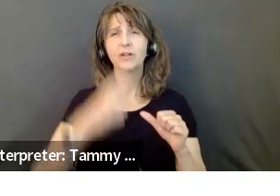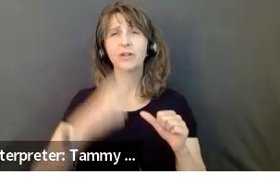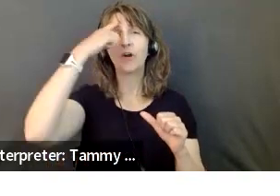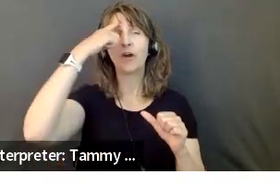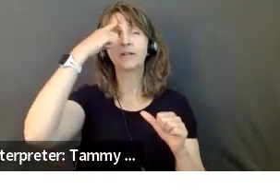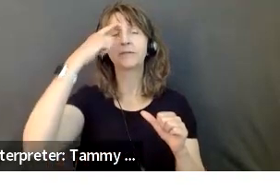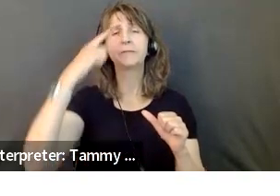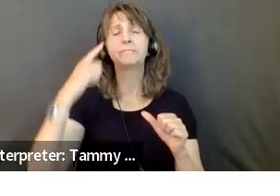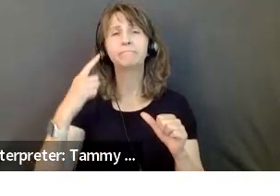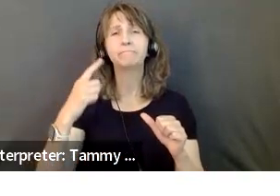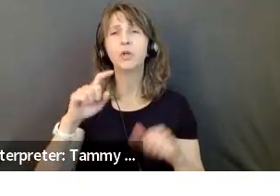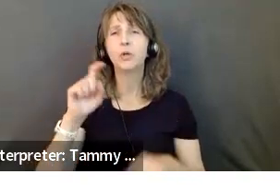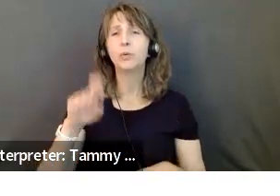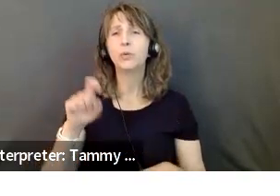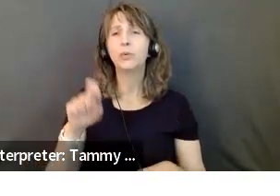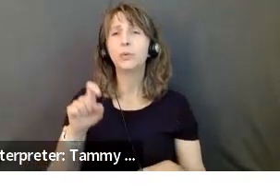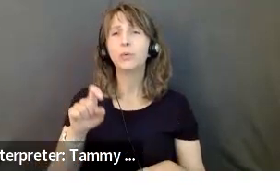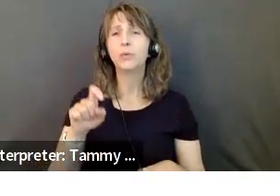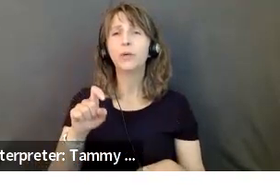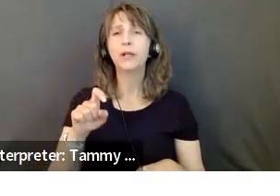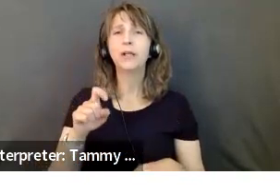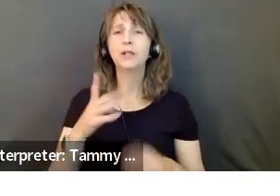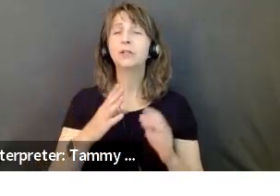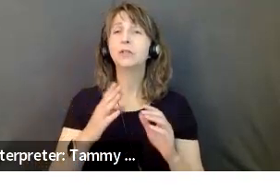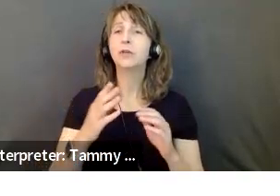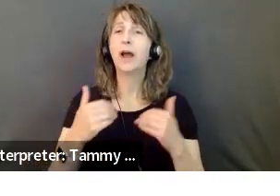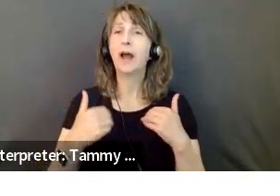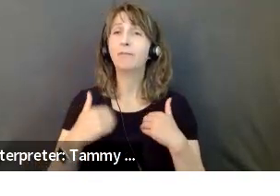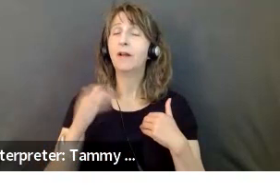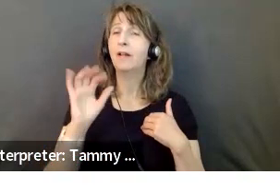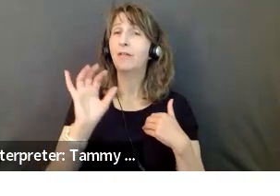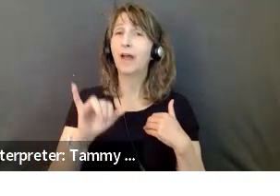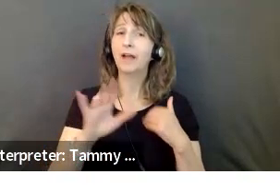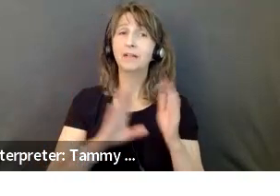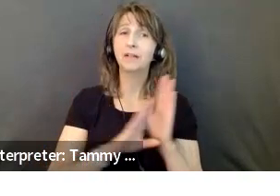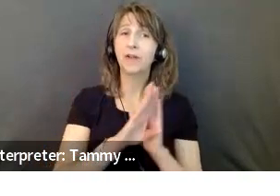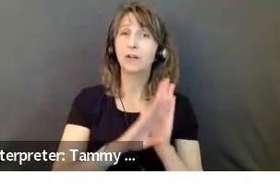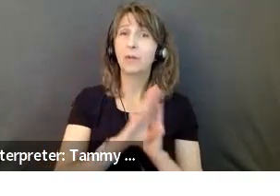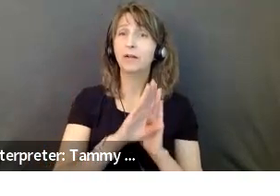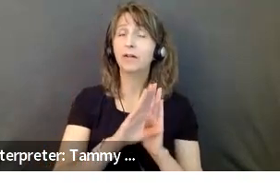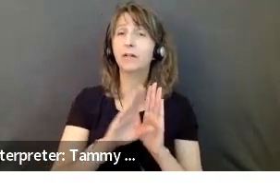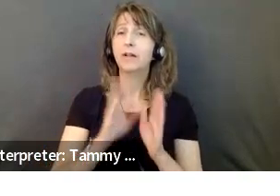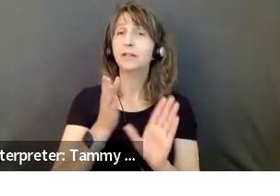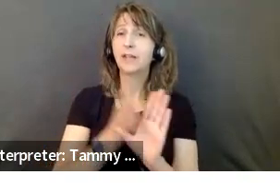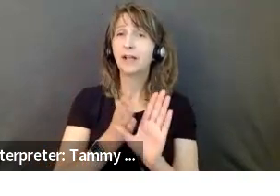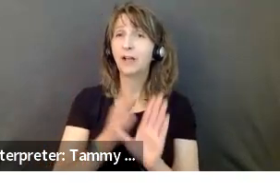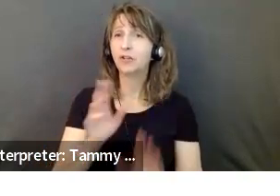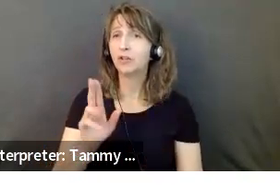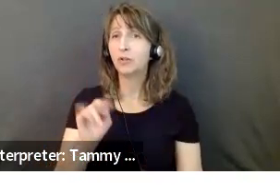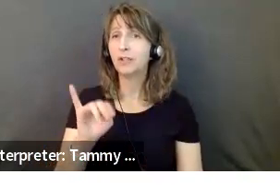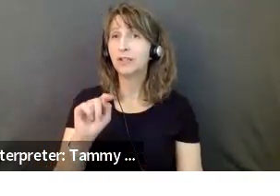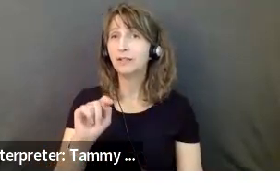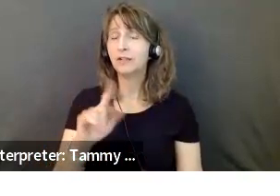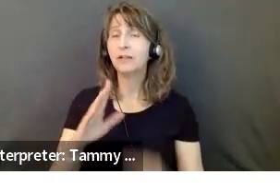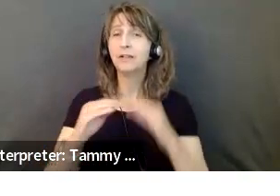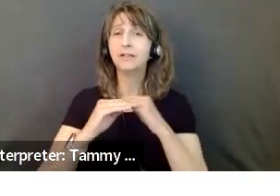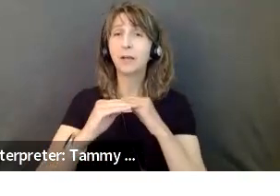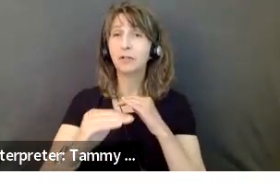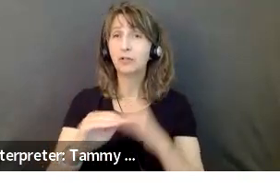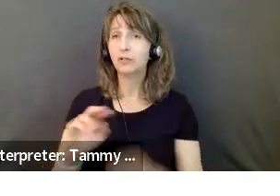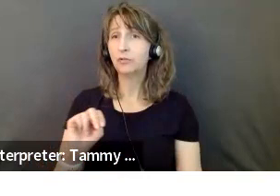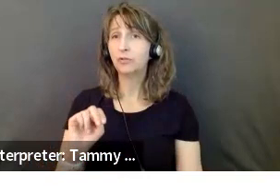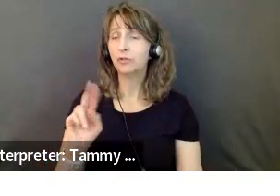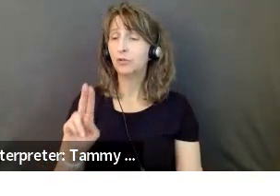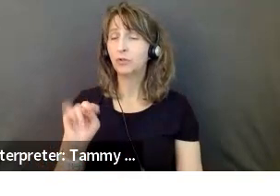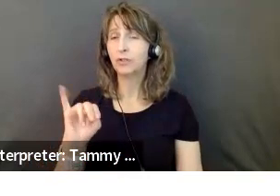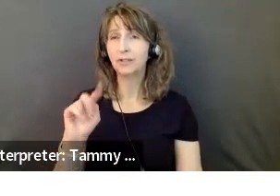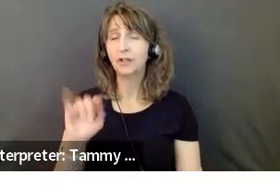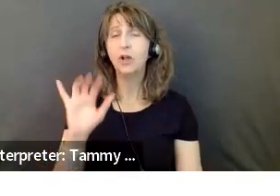The developmental under psychiatric unit. The stabilization unit. Those were the 2 main. Service services that were once available.